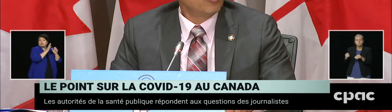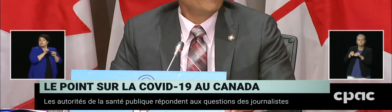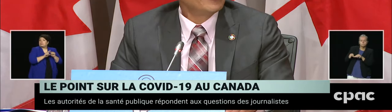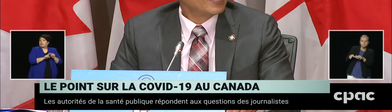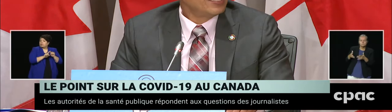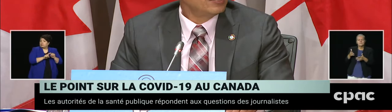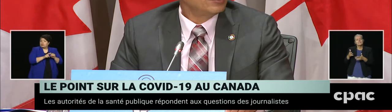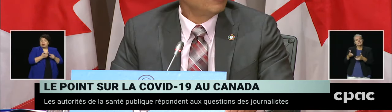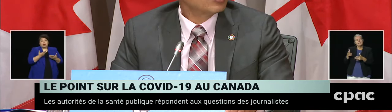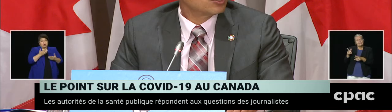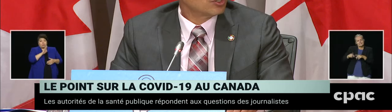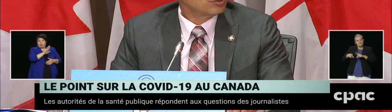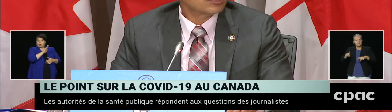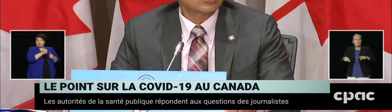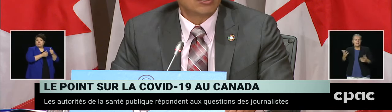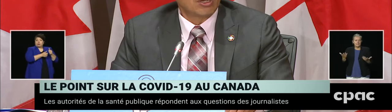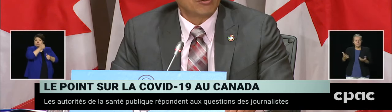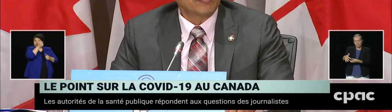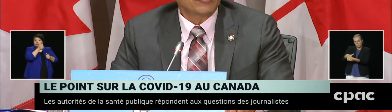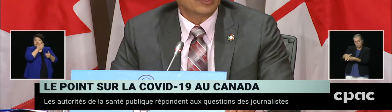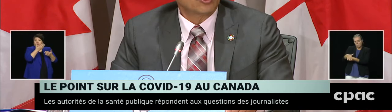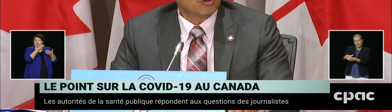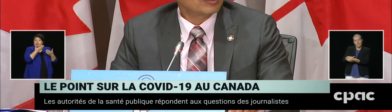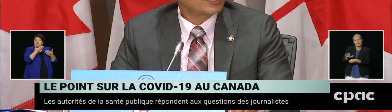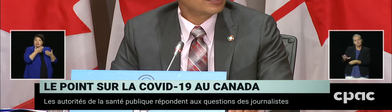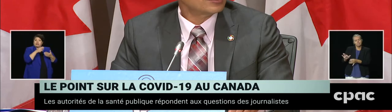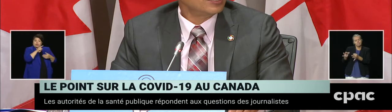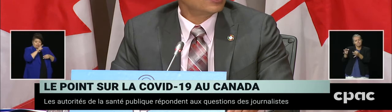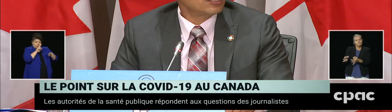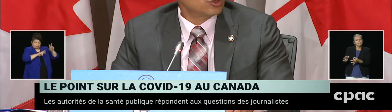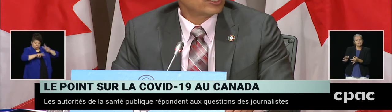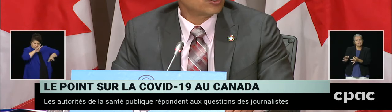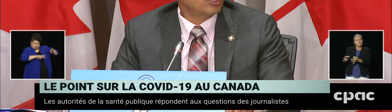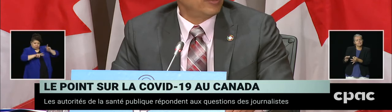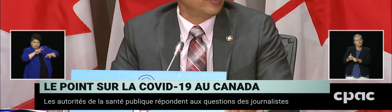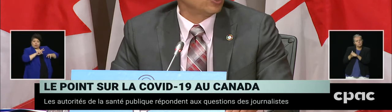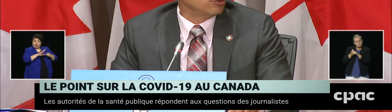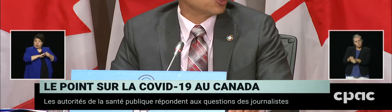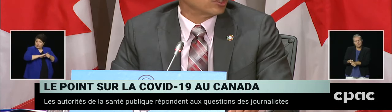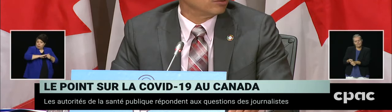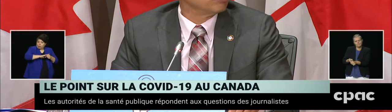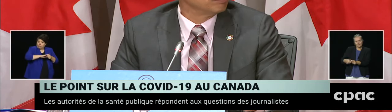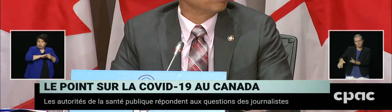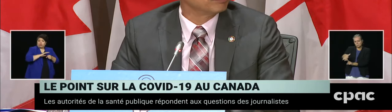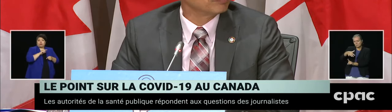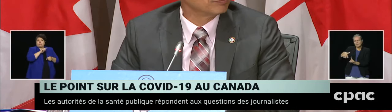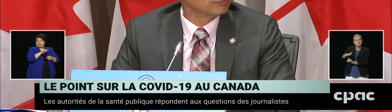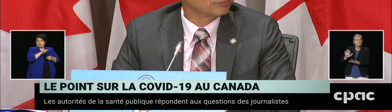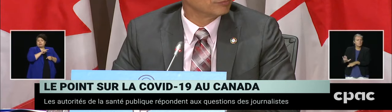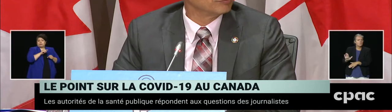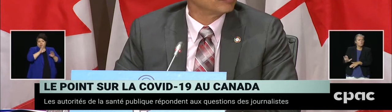THERE MAY BE SOME WAY FOR THE